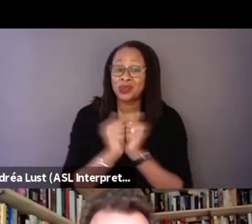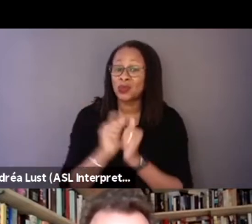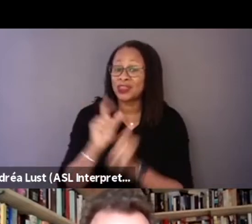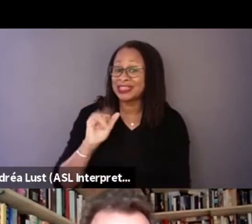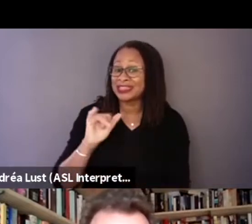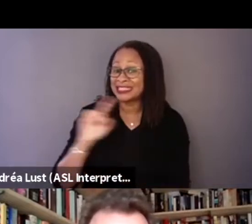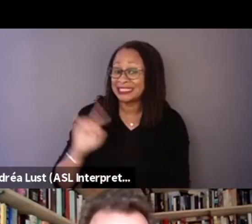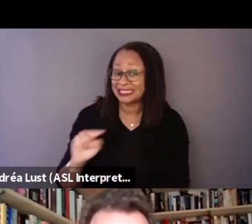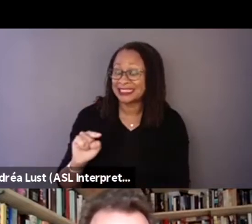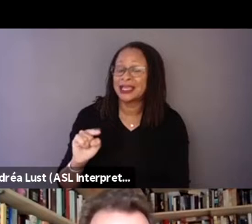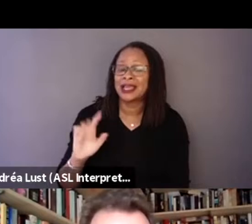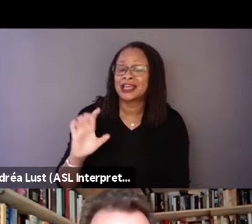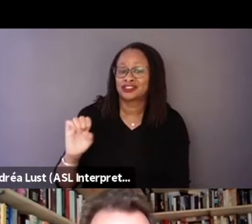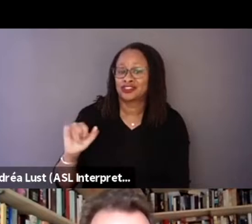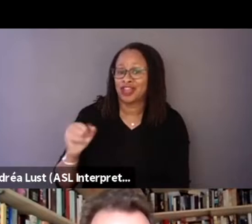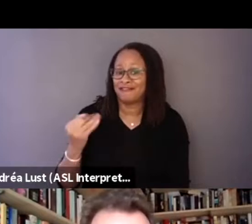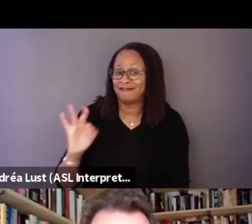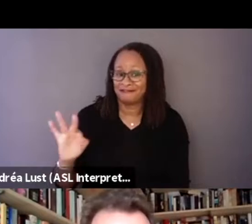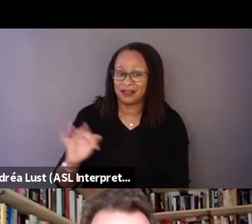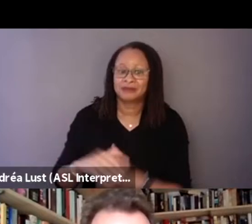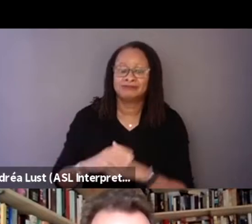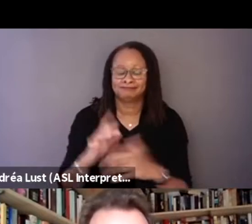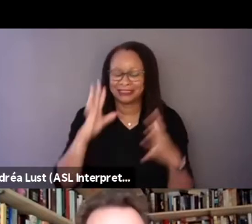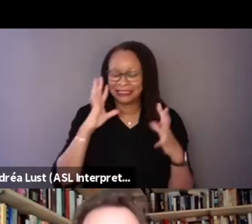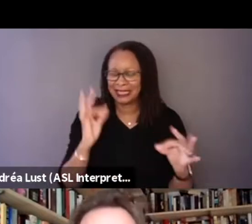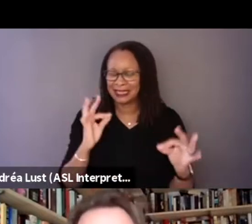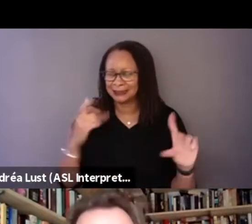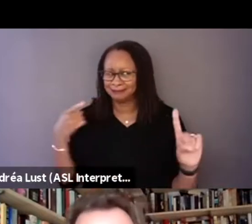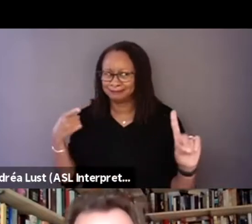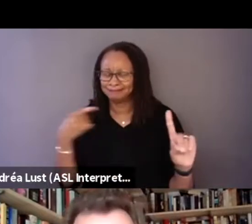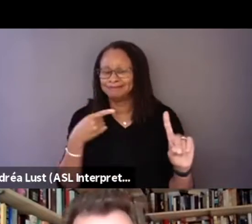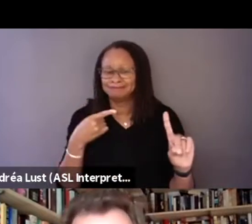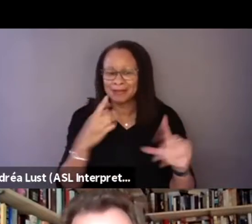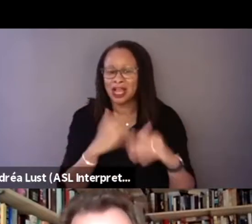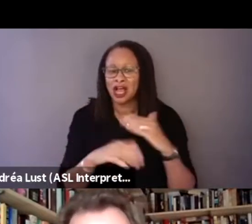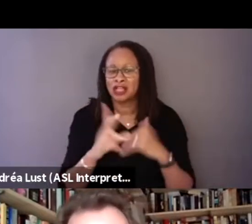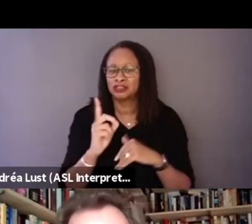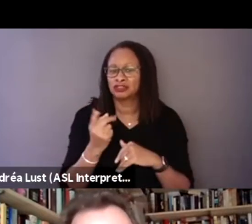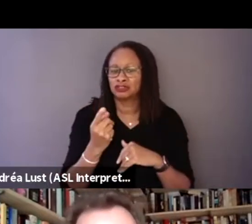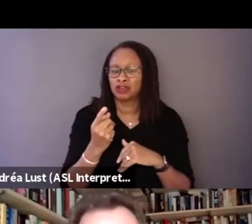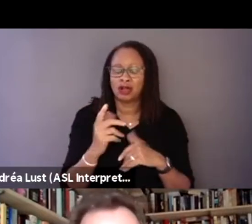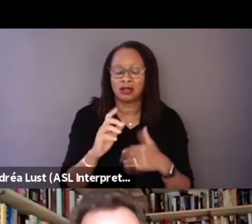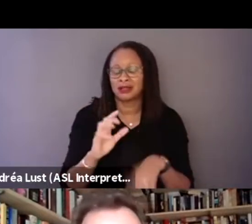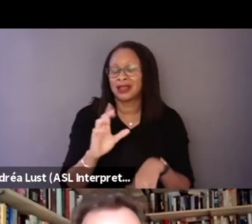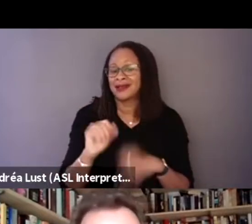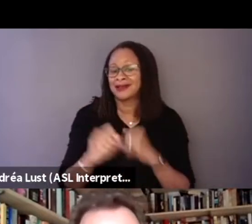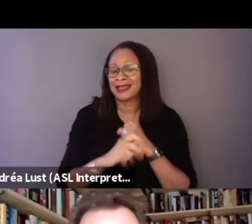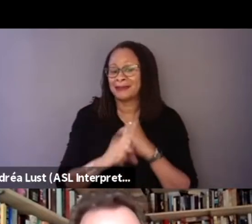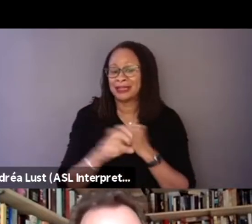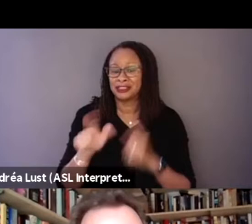launched a dastardly, long-shot underdog campaign to flip the House in the midterm elections